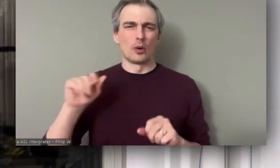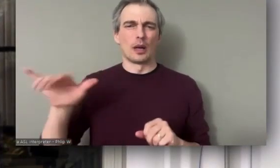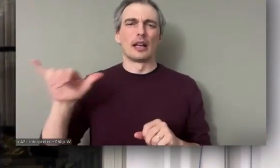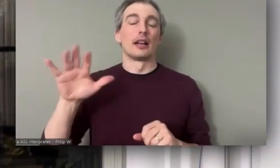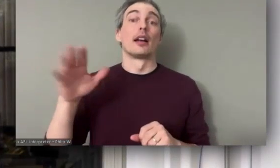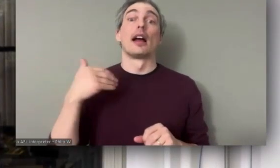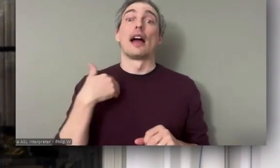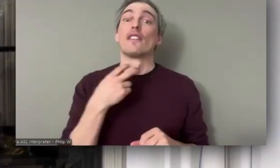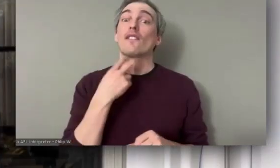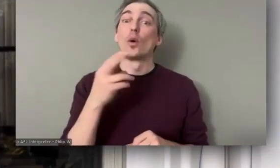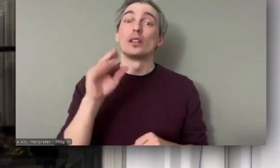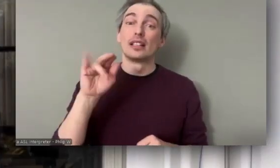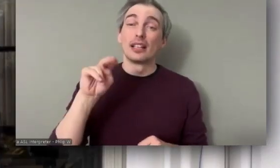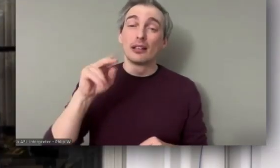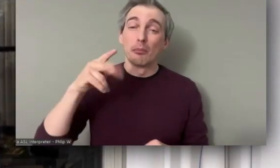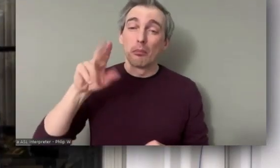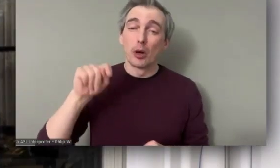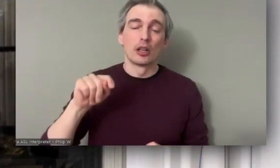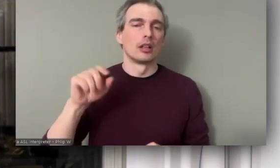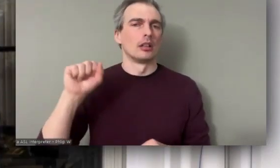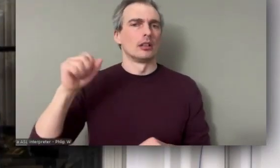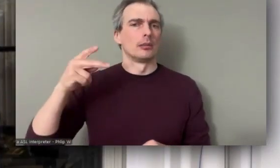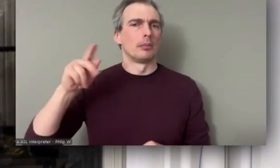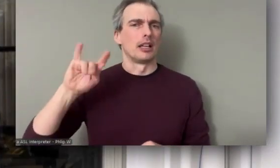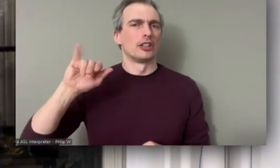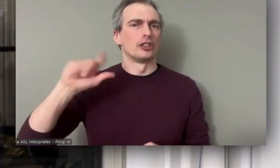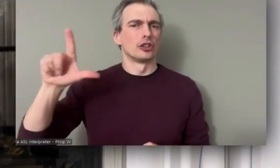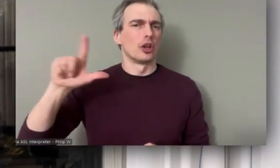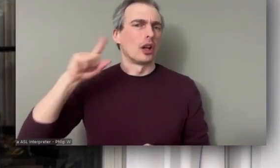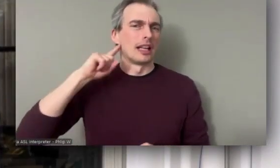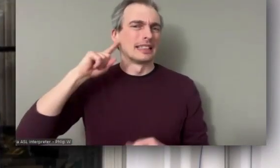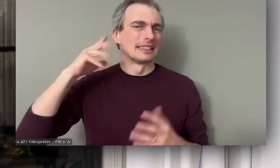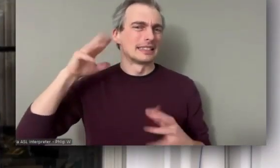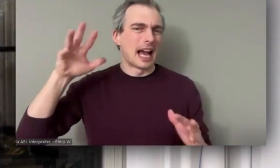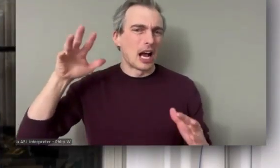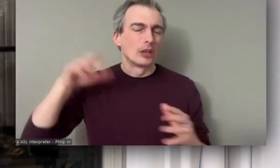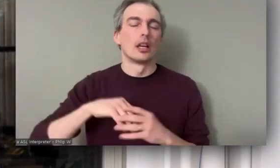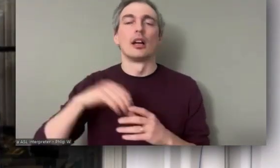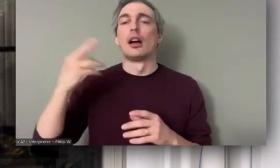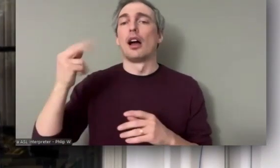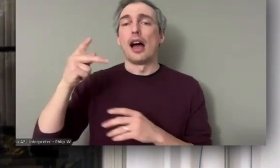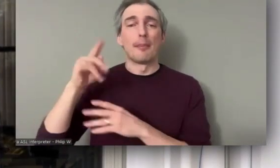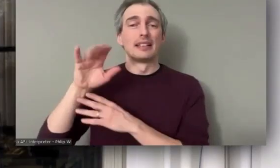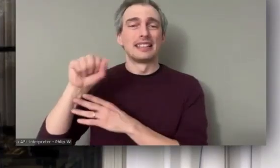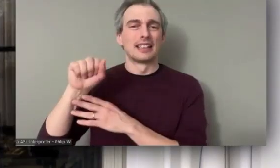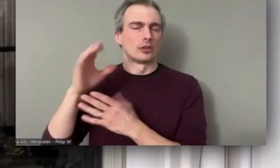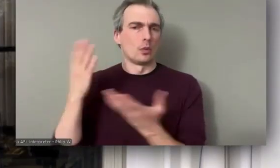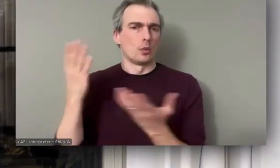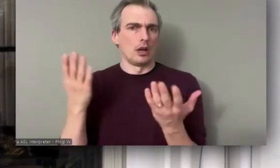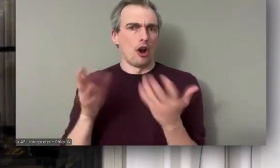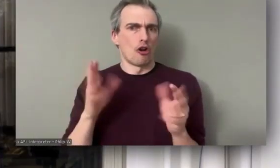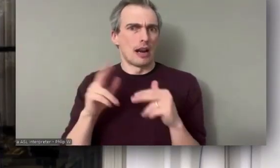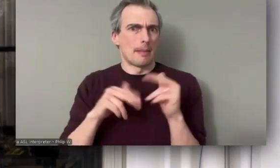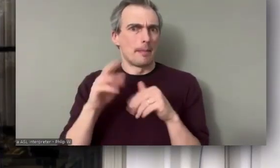are just the things that I think the fact that those are built in there -- all the things you can do with that, to add depth is like... Okay.